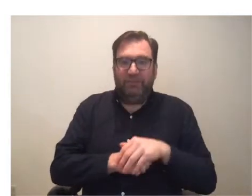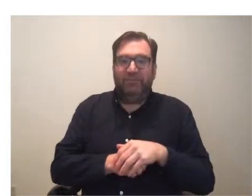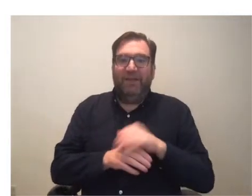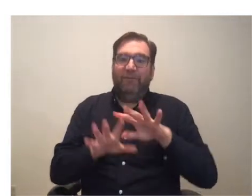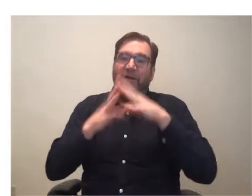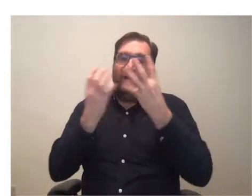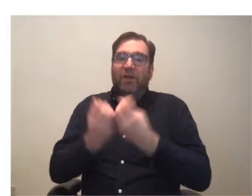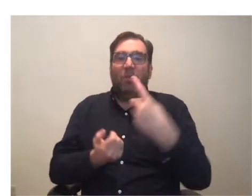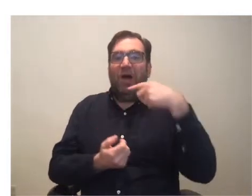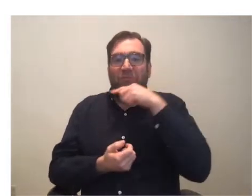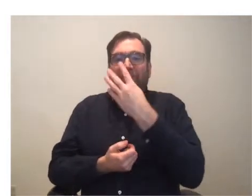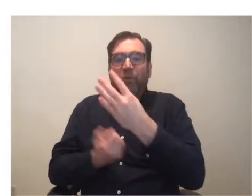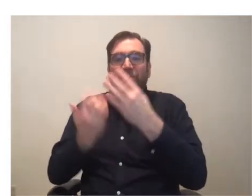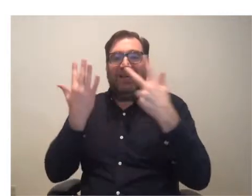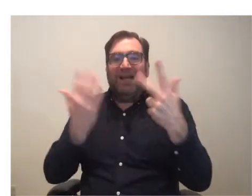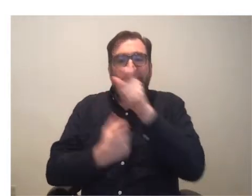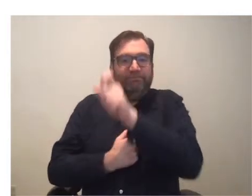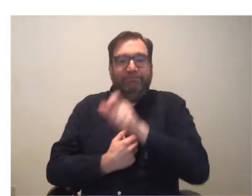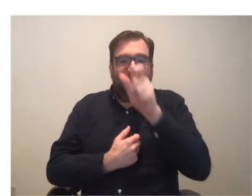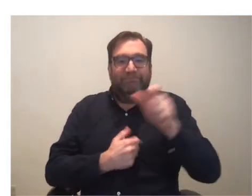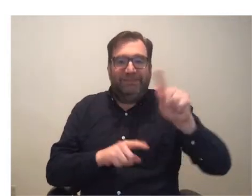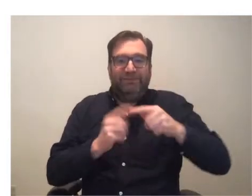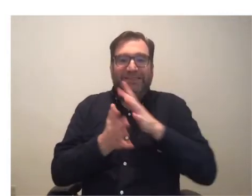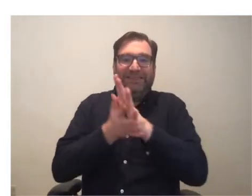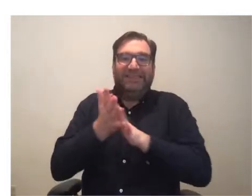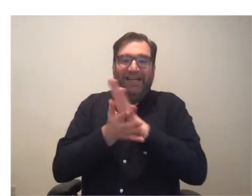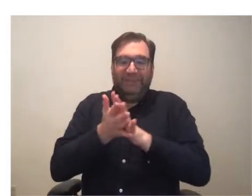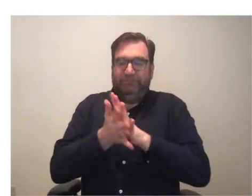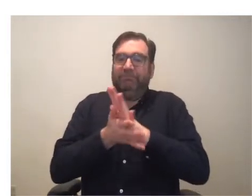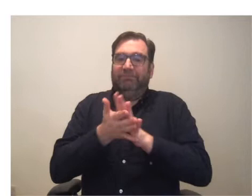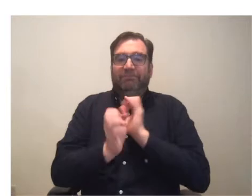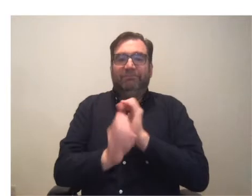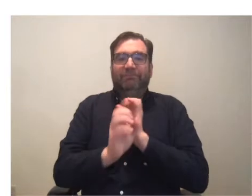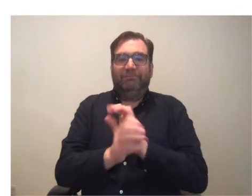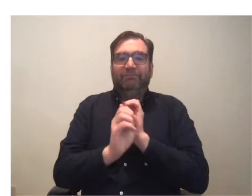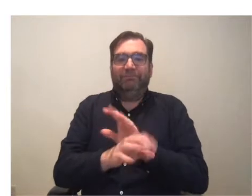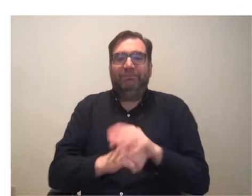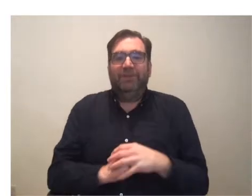and signs are performed by a variety of 148 signers.